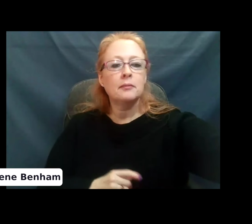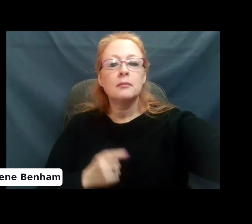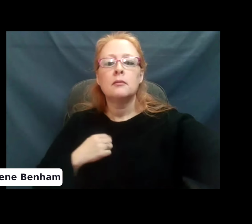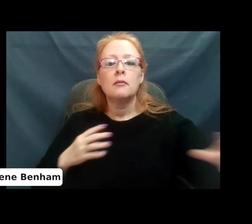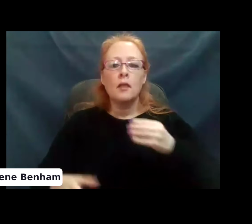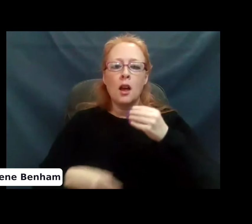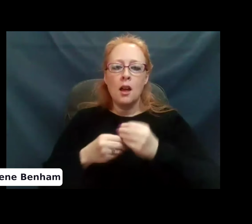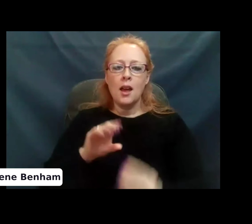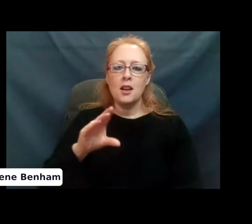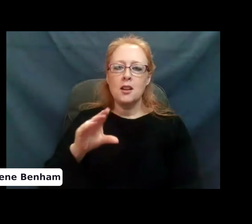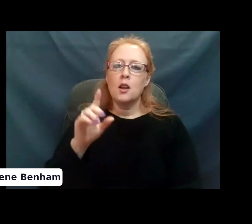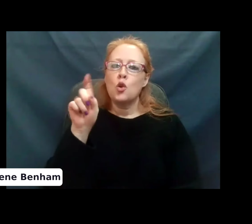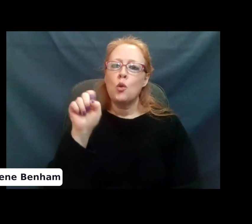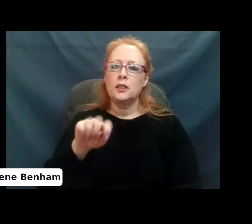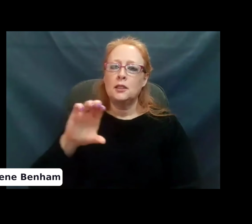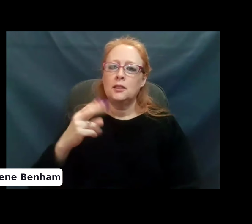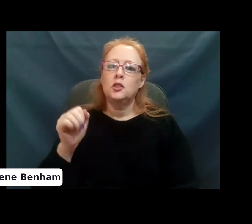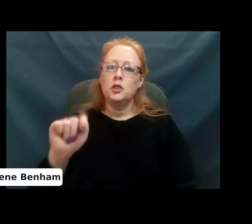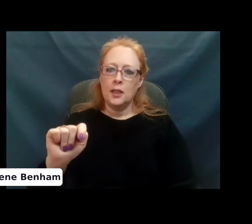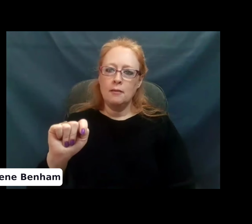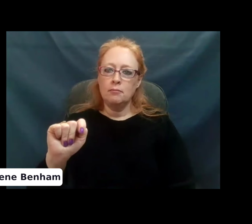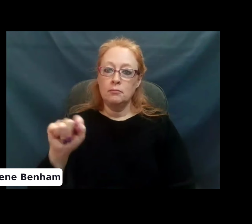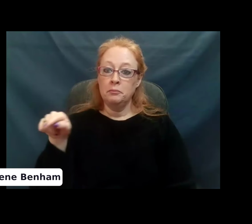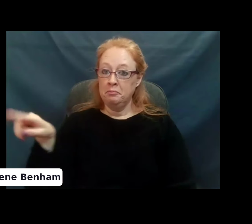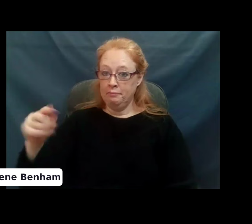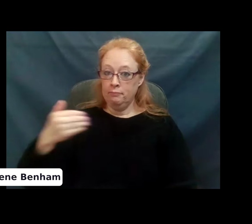Daniel: Sure.